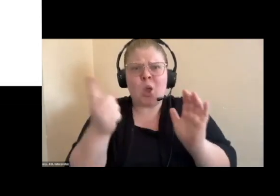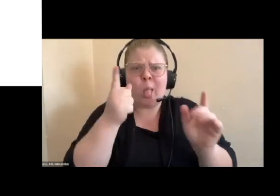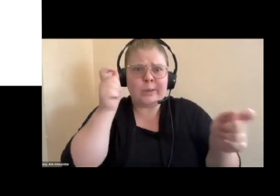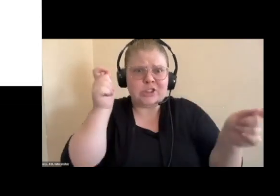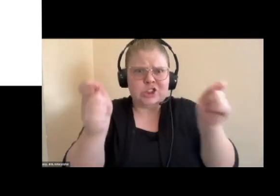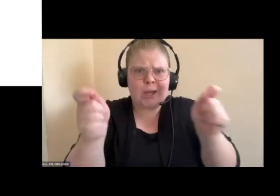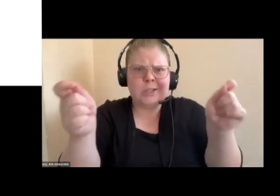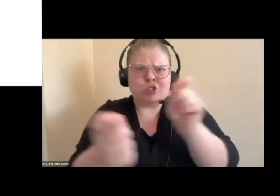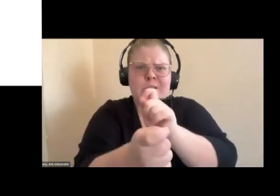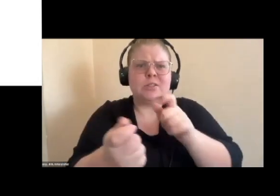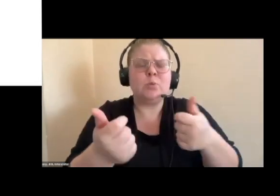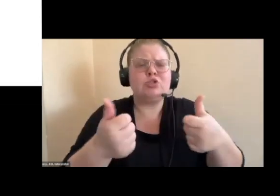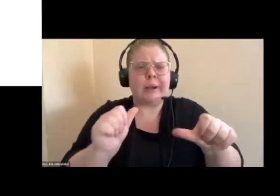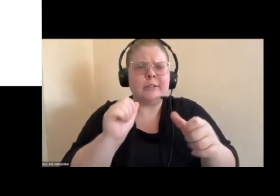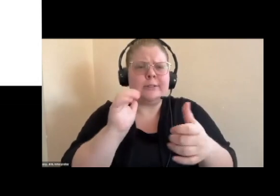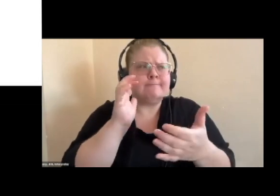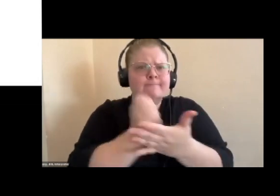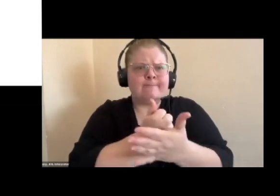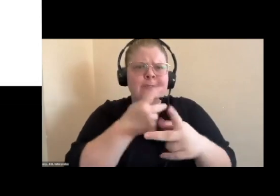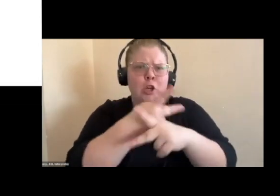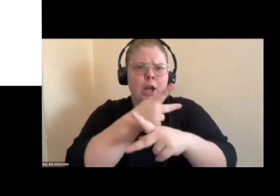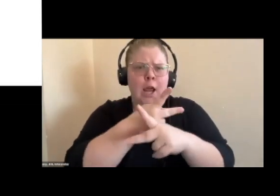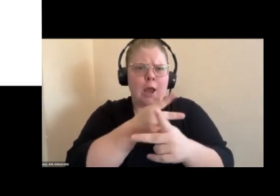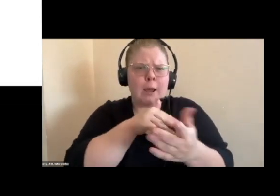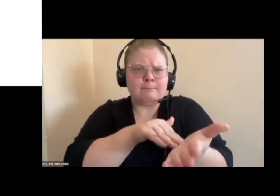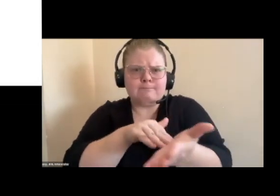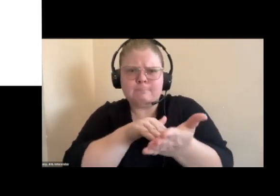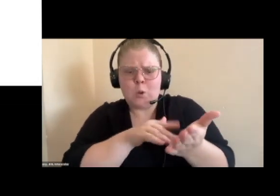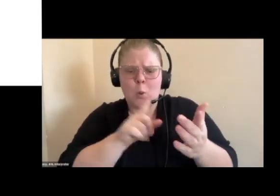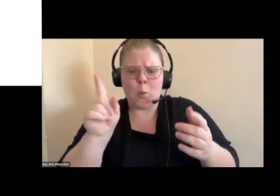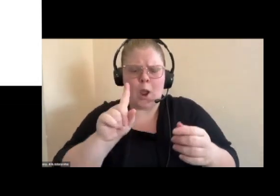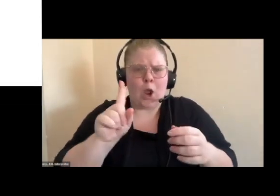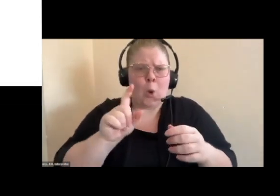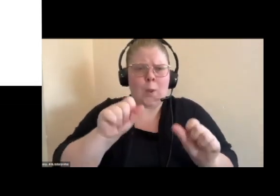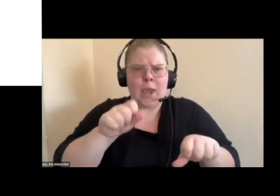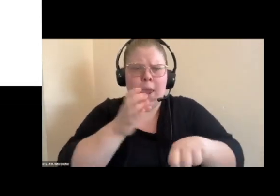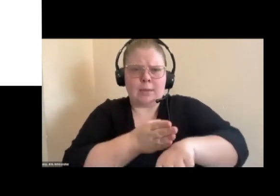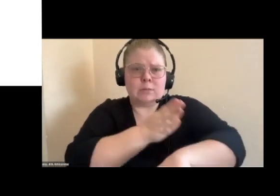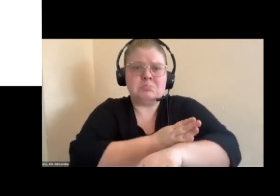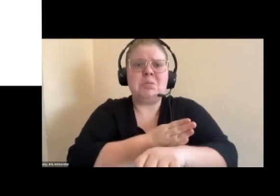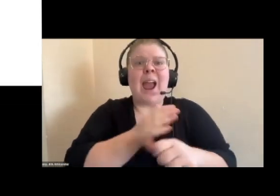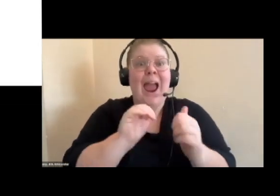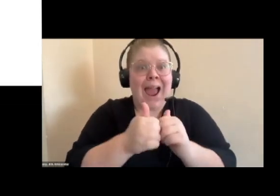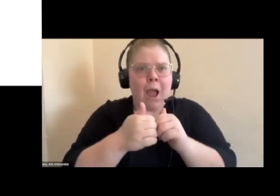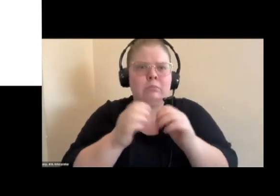And, but by listening to the advocates, we try to find the areas where we think